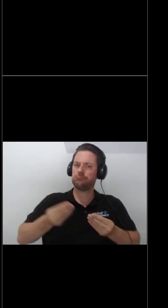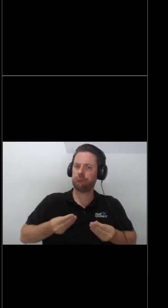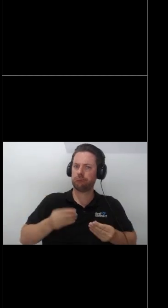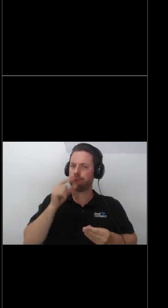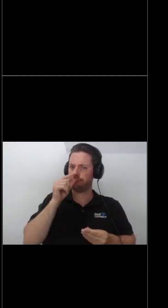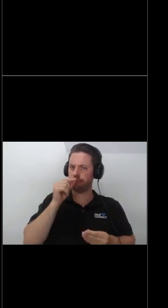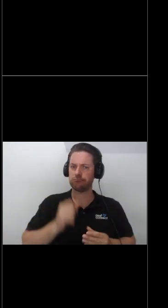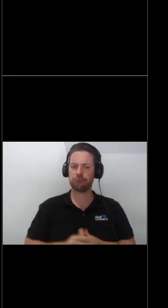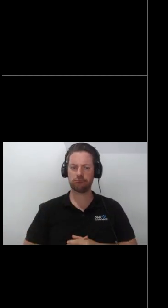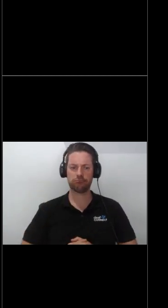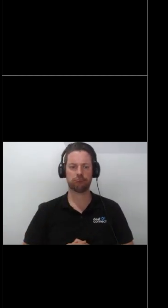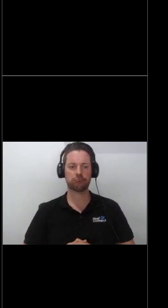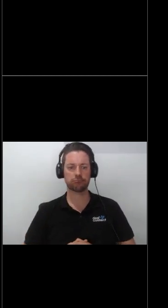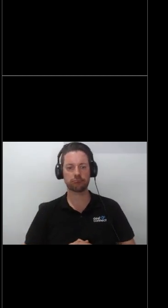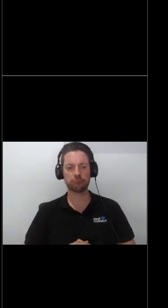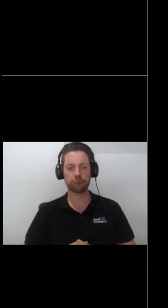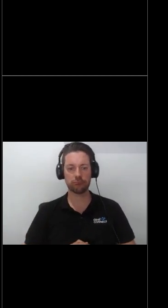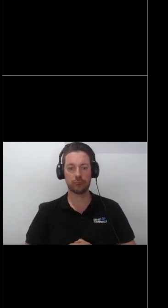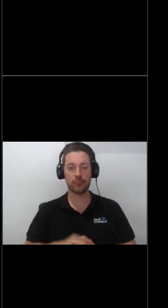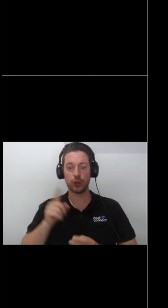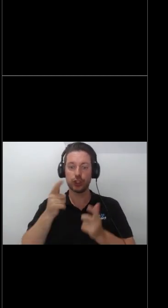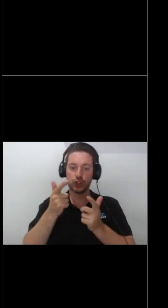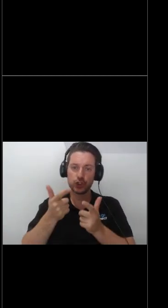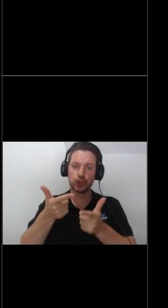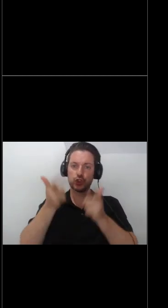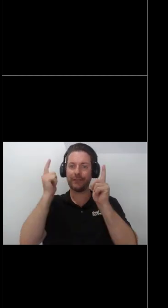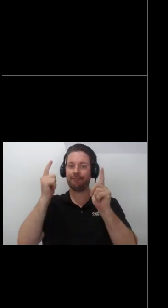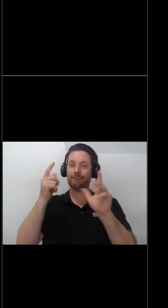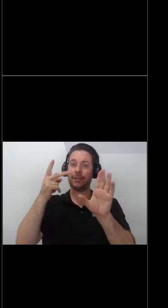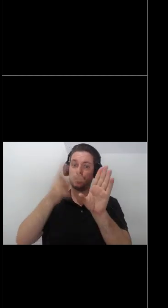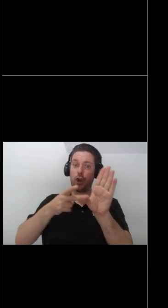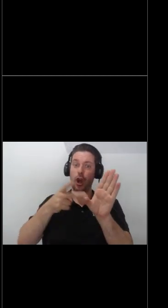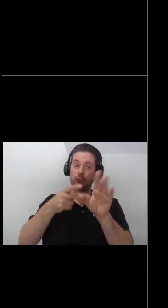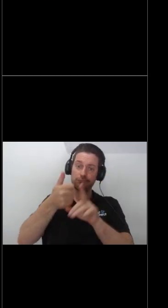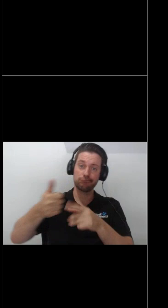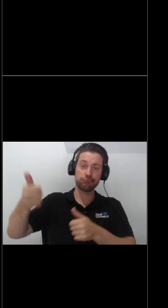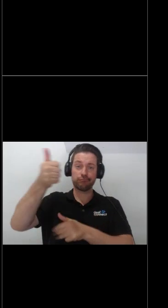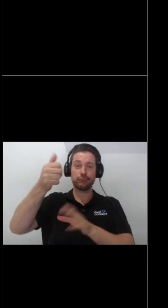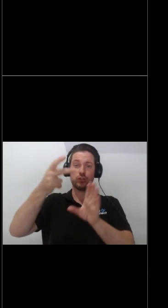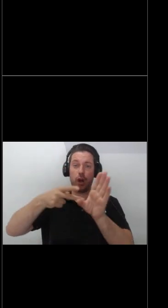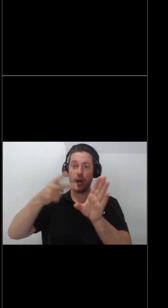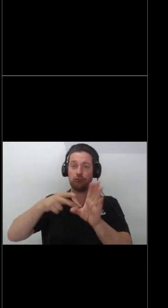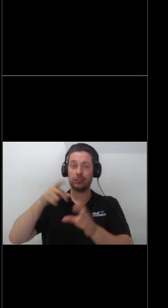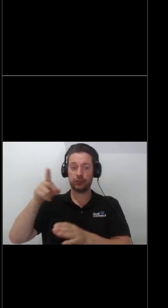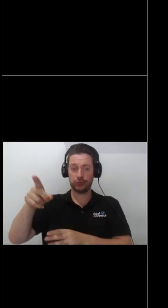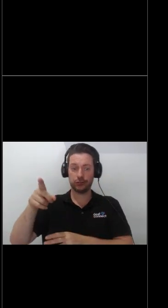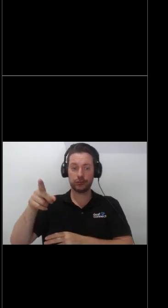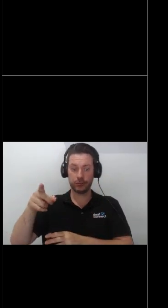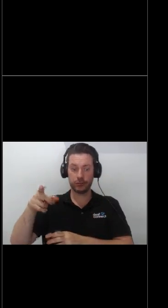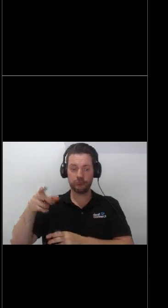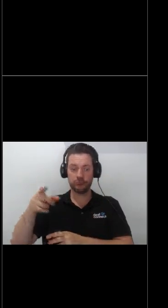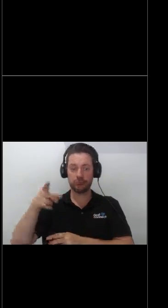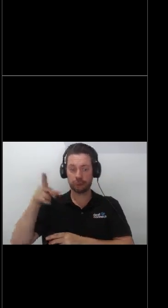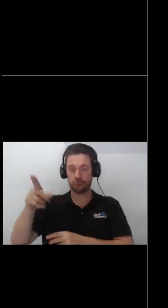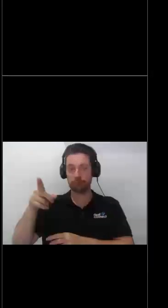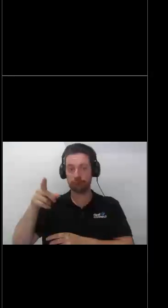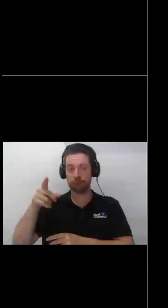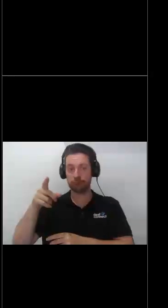reports requested from the chief psychiatrist, Look, they can be requested by the accused person, their lawyer